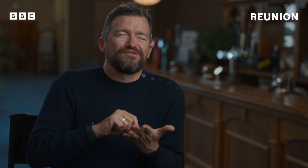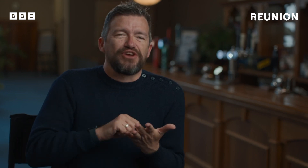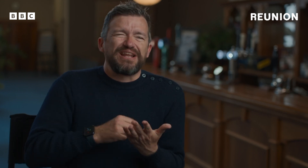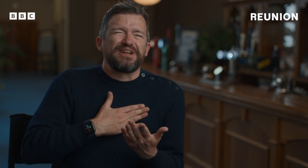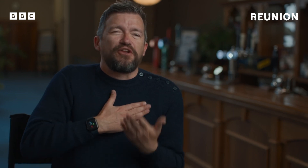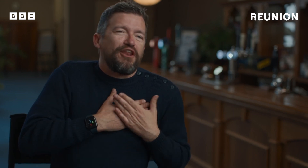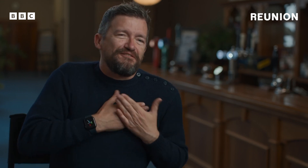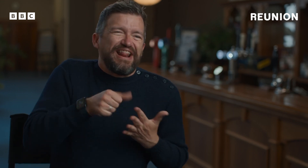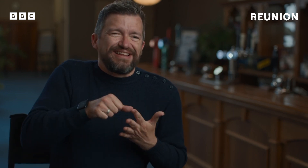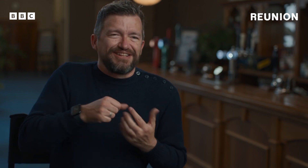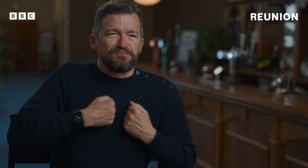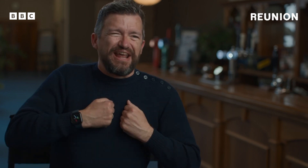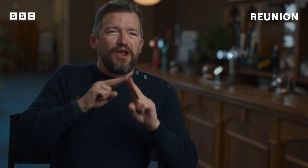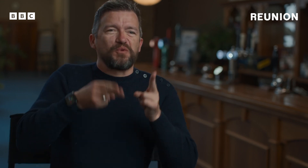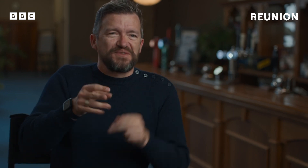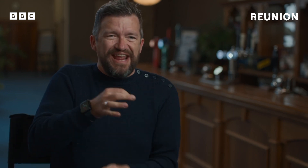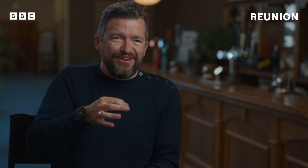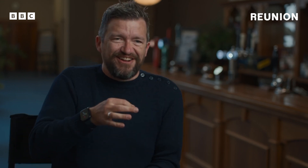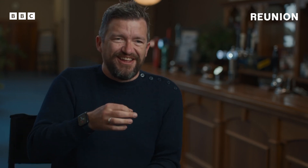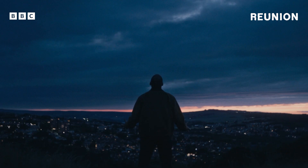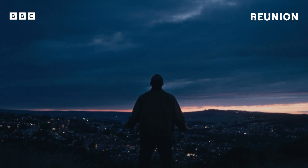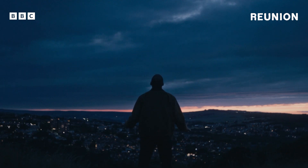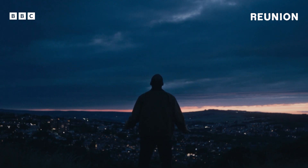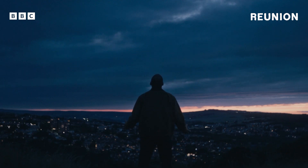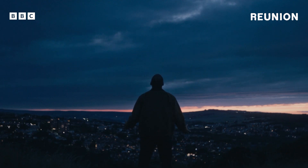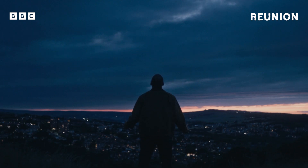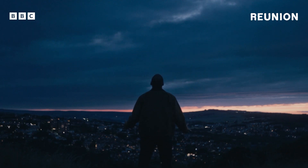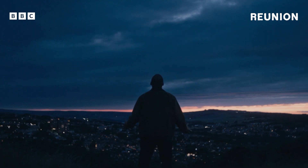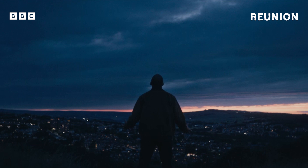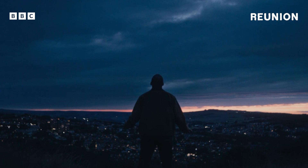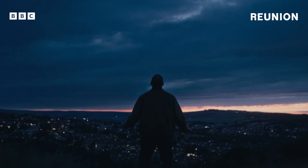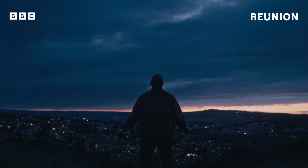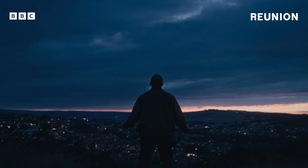is a bit of a love letter to my hometown. I want to show those amazing locations,